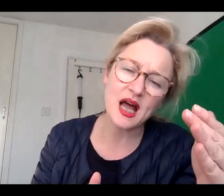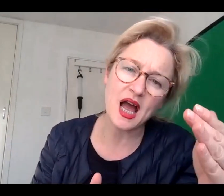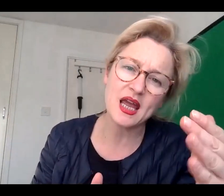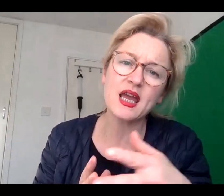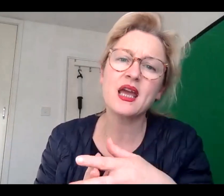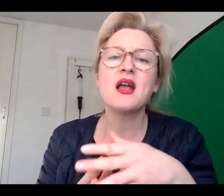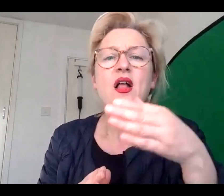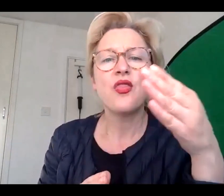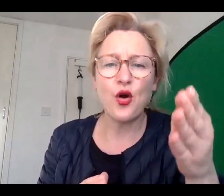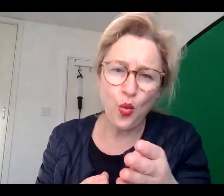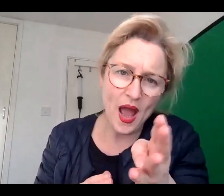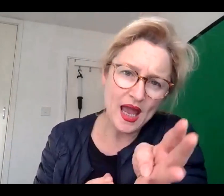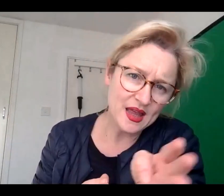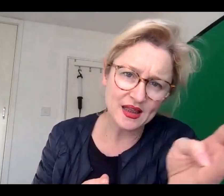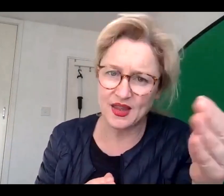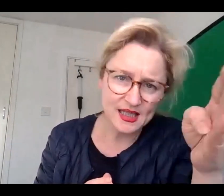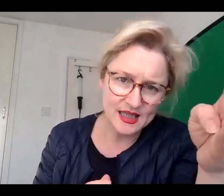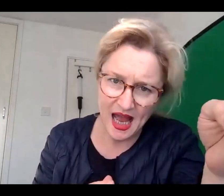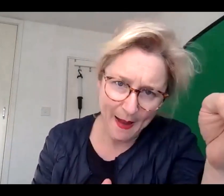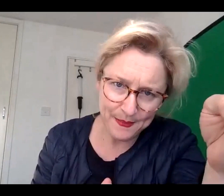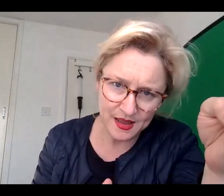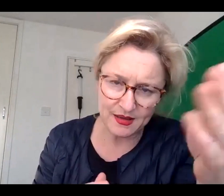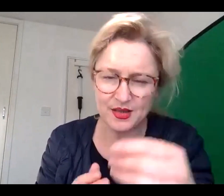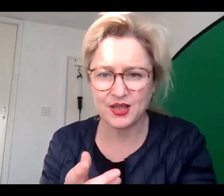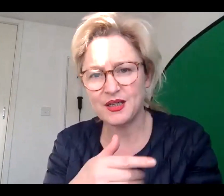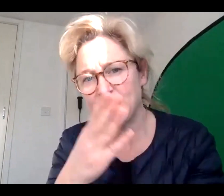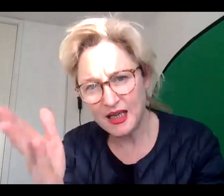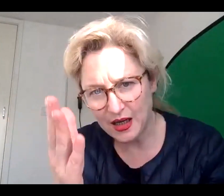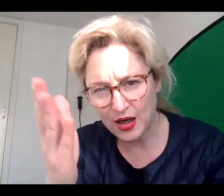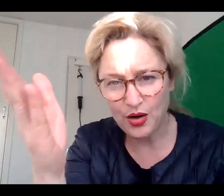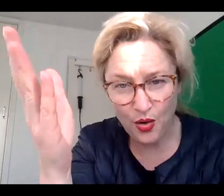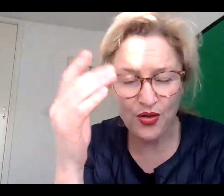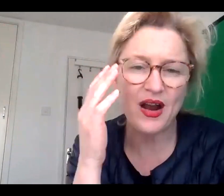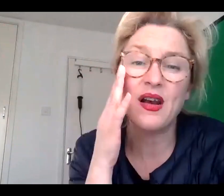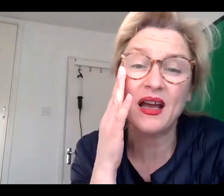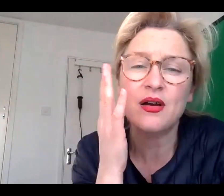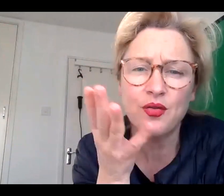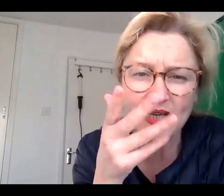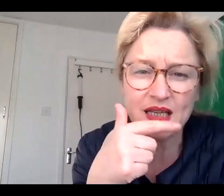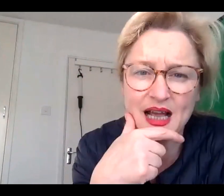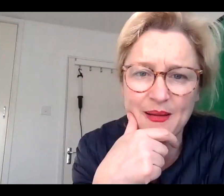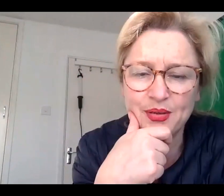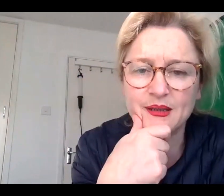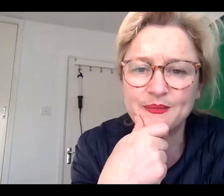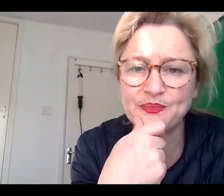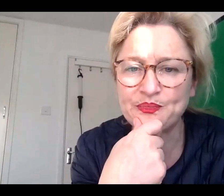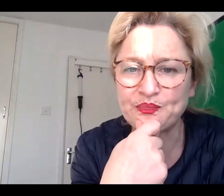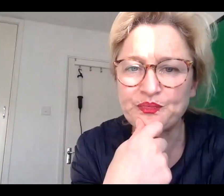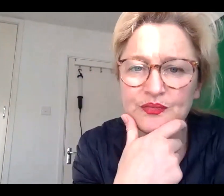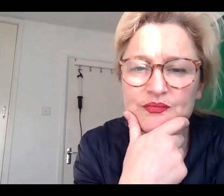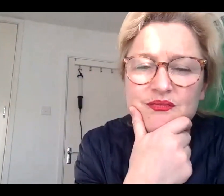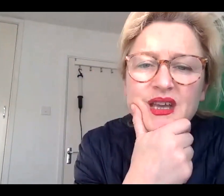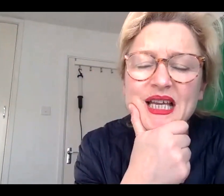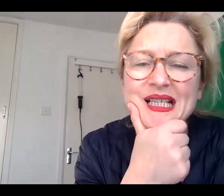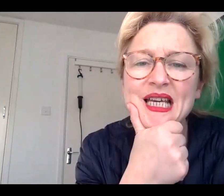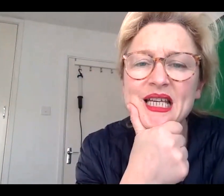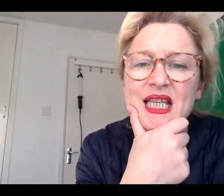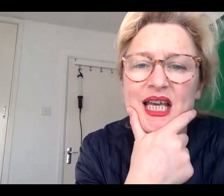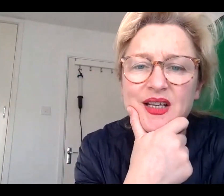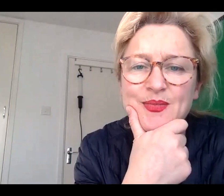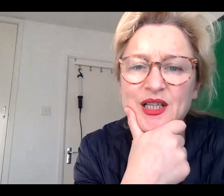like the way that this happened here, or there. Like a great example is in 'The king of Spain's